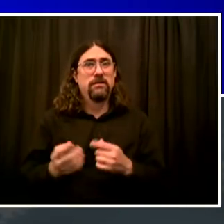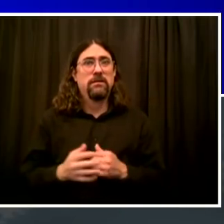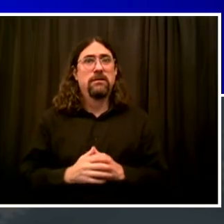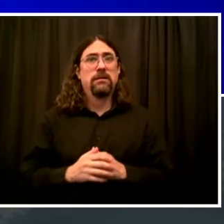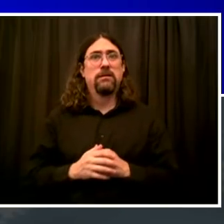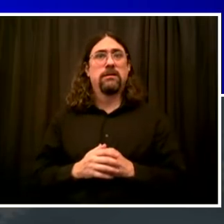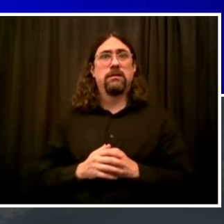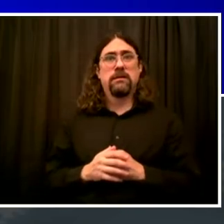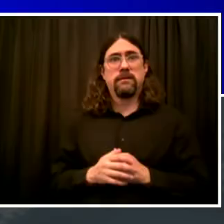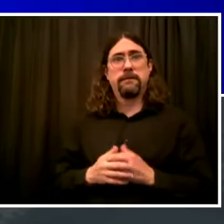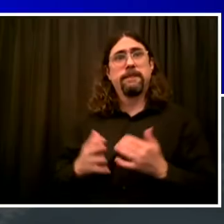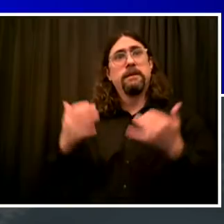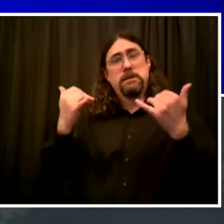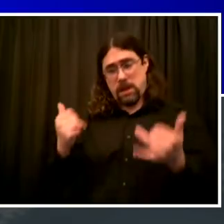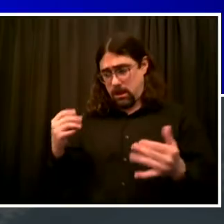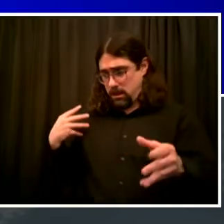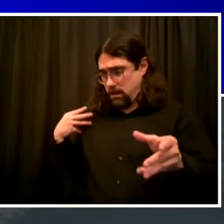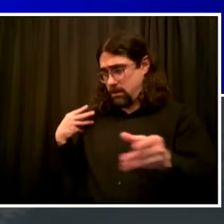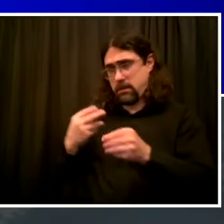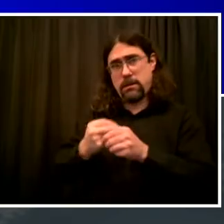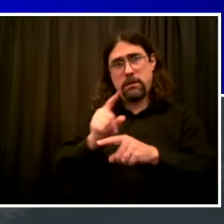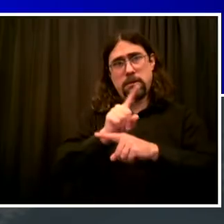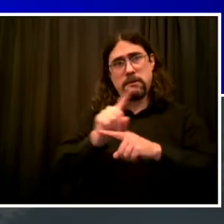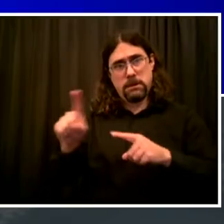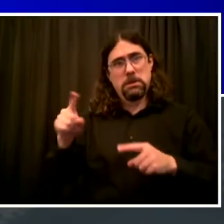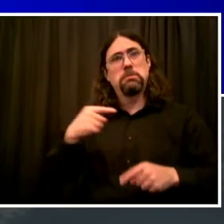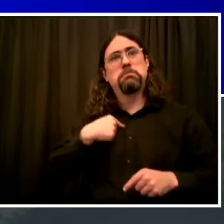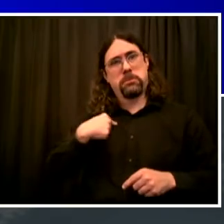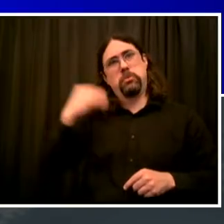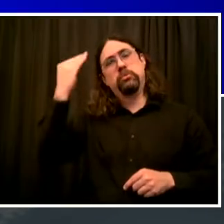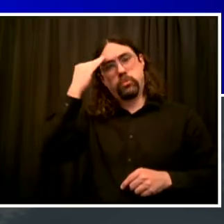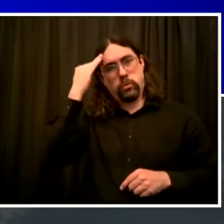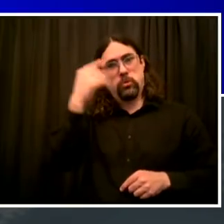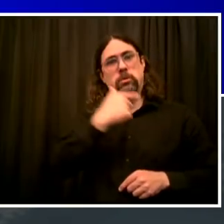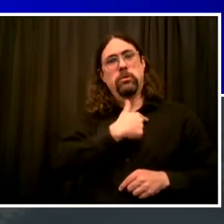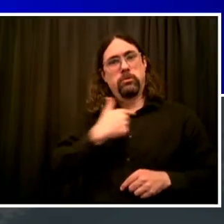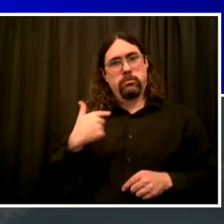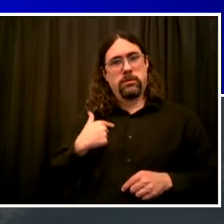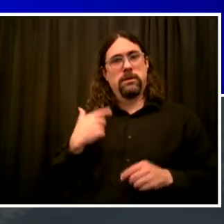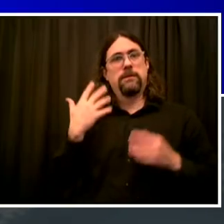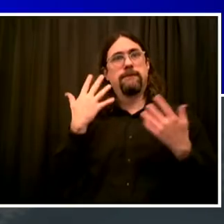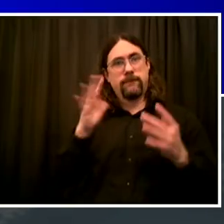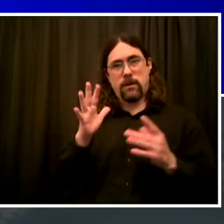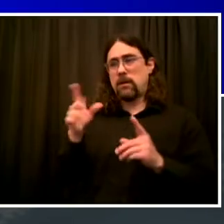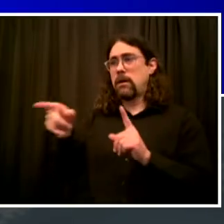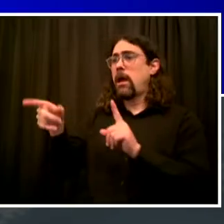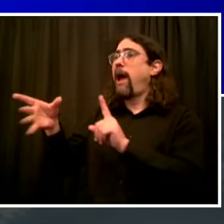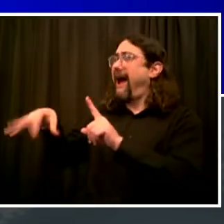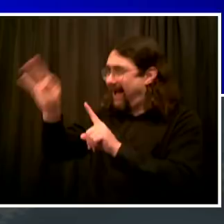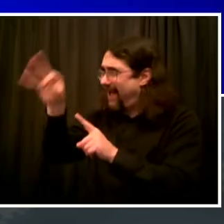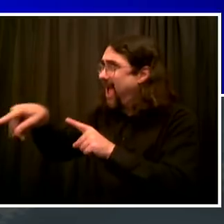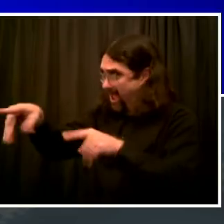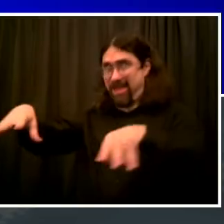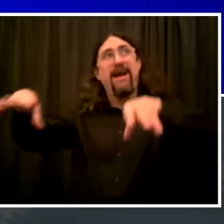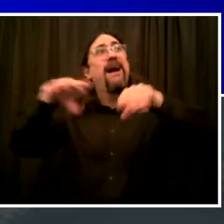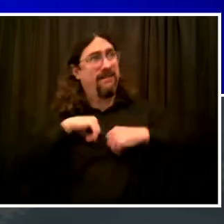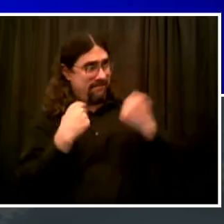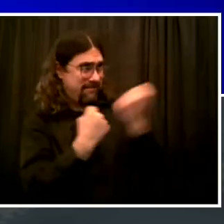WE KNOW IF THE FIRST WEEK 824 INDIVIDUALS ACCEPTEDE HLPT A ONE POINT OR ANOTHER. THAT'S A HUGE